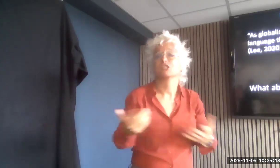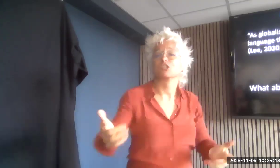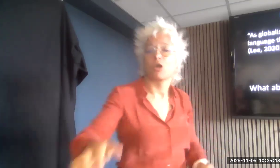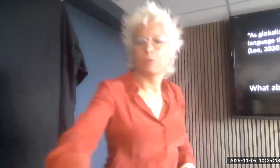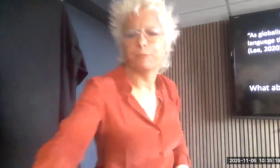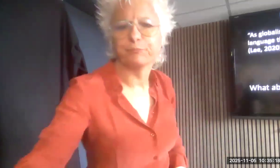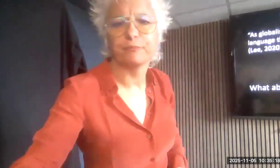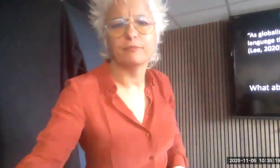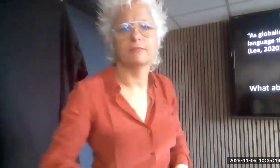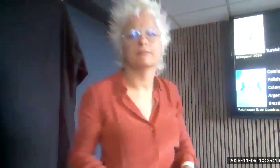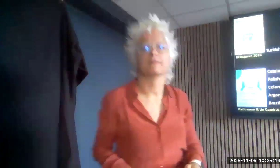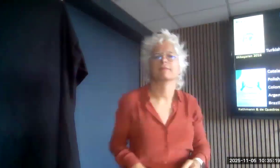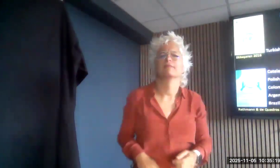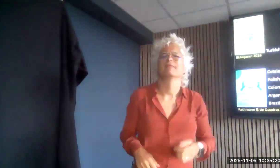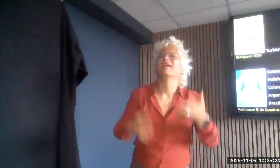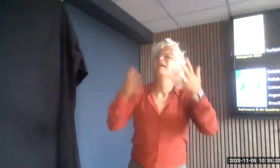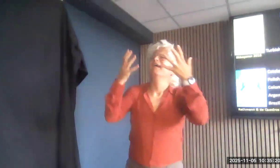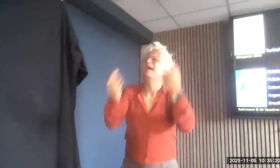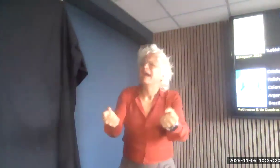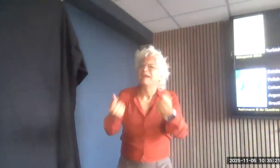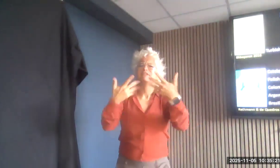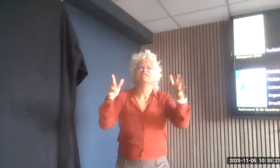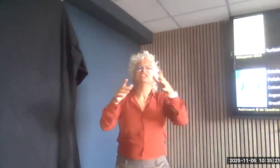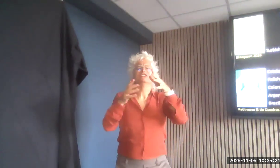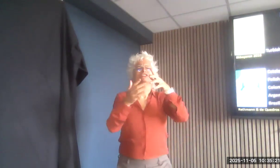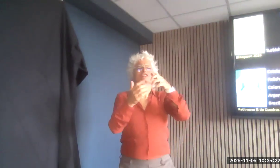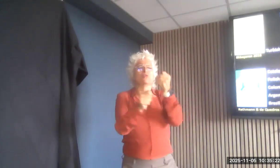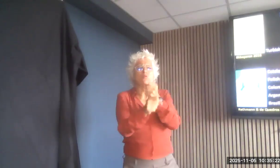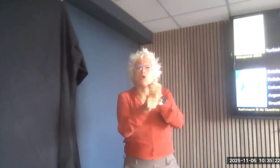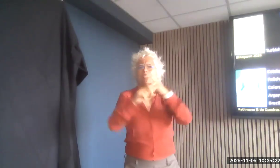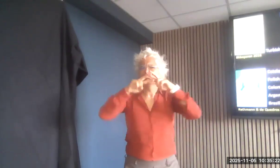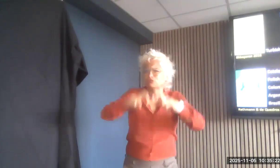We know that there's often a risk in globalisation, that English might become a killer language.